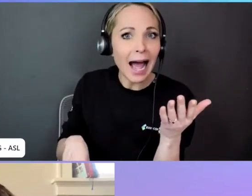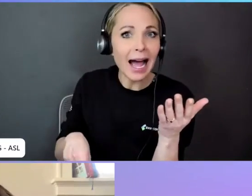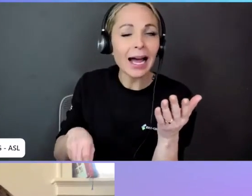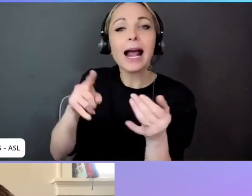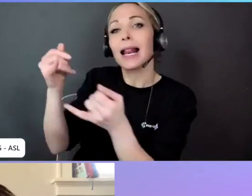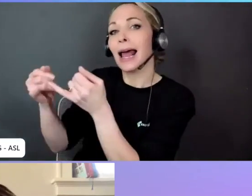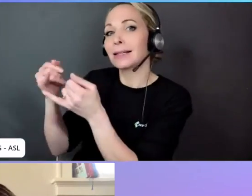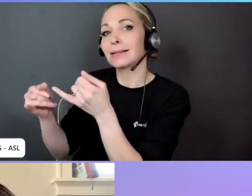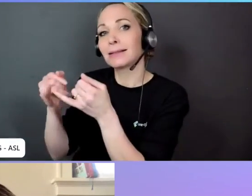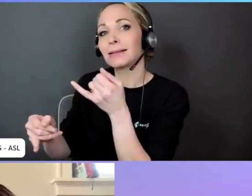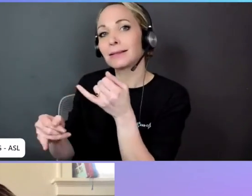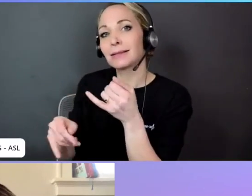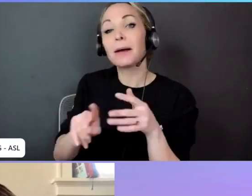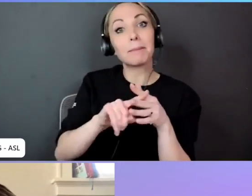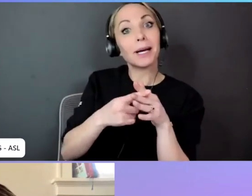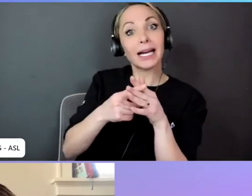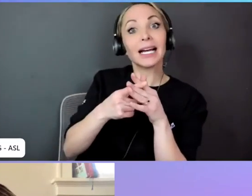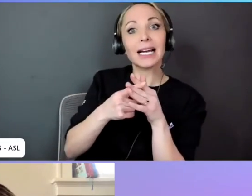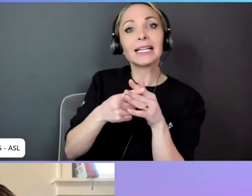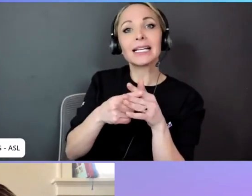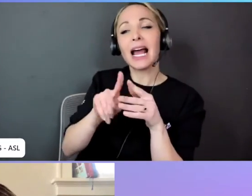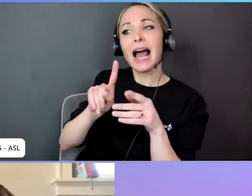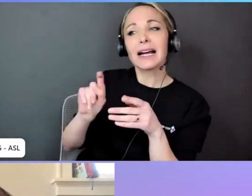it at the end. If you ask for age of